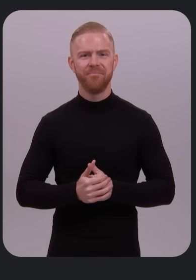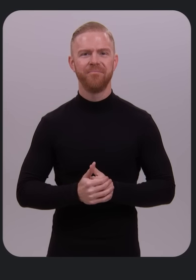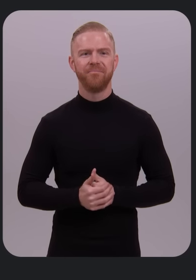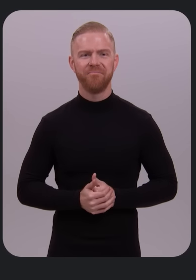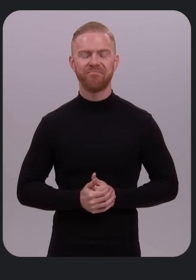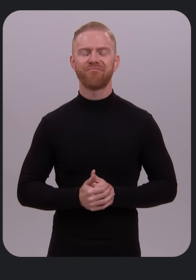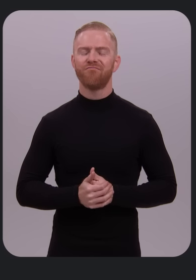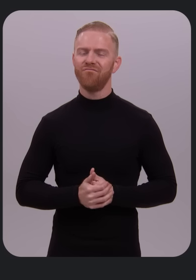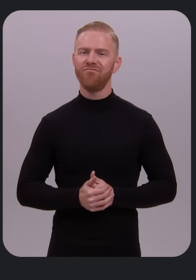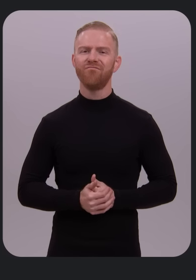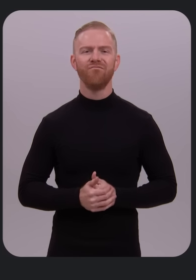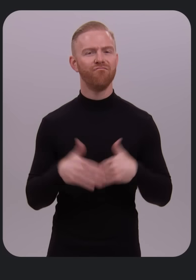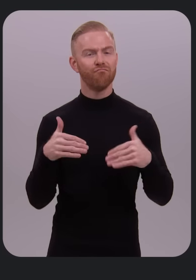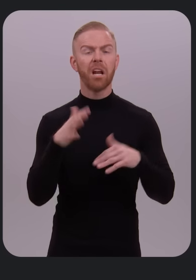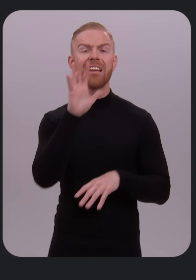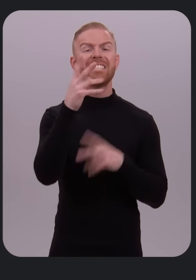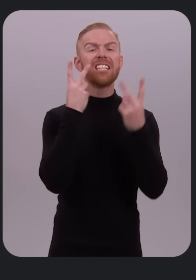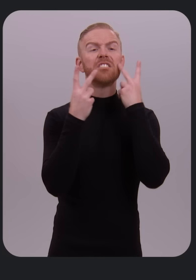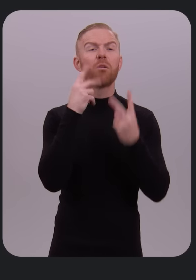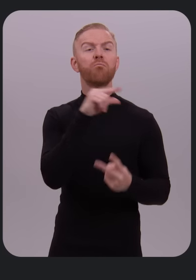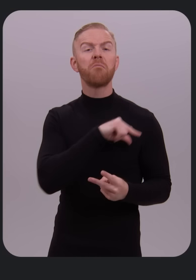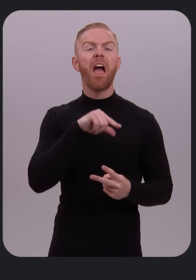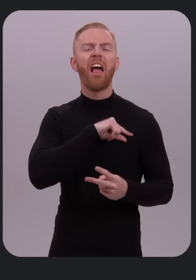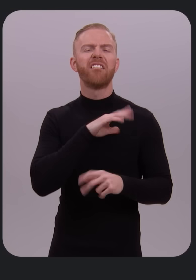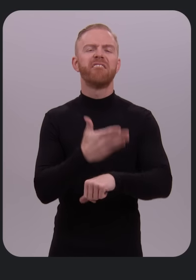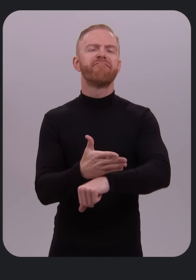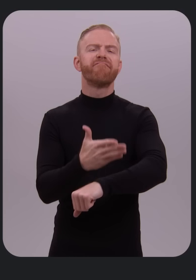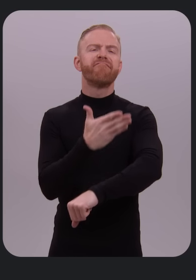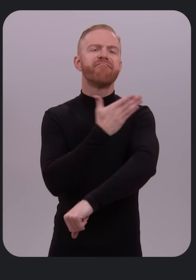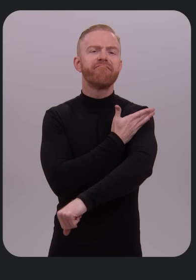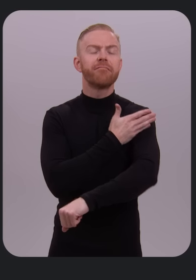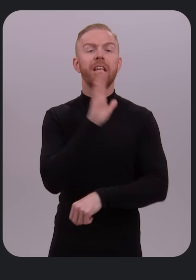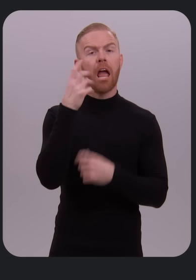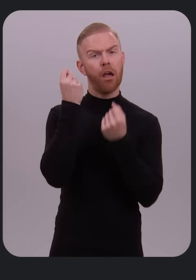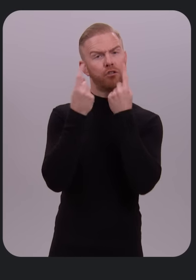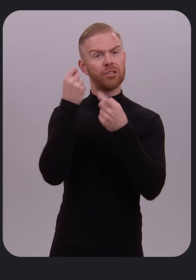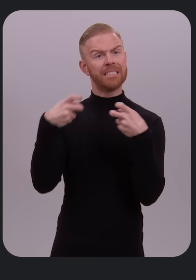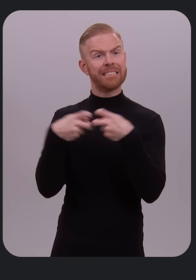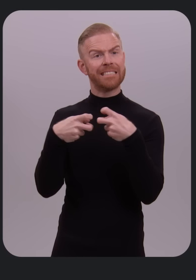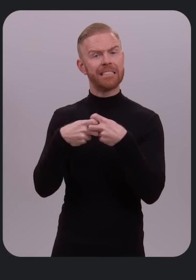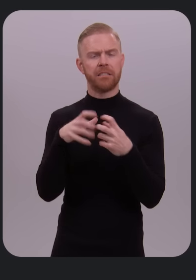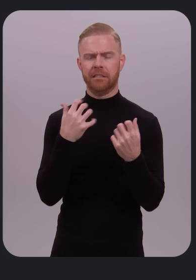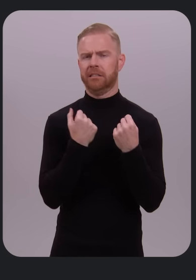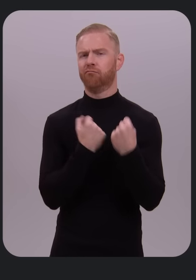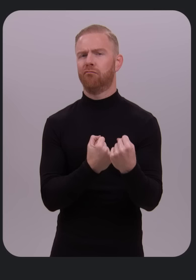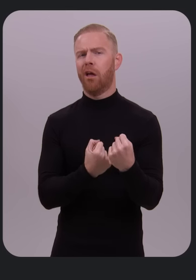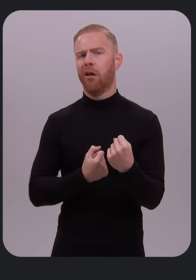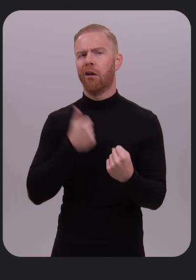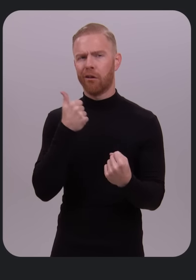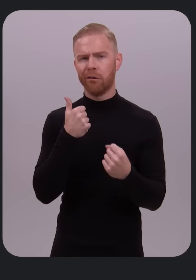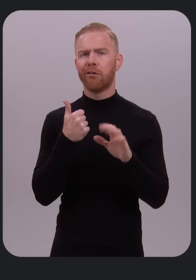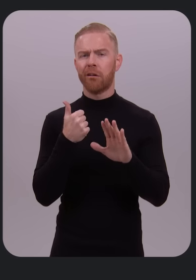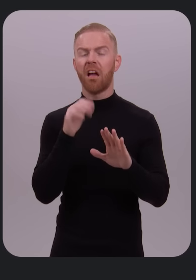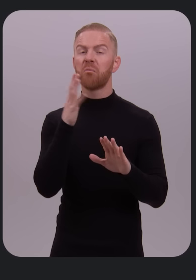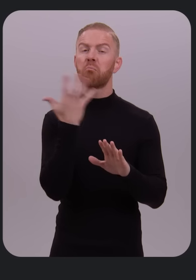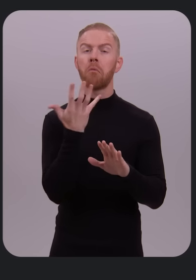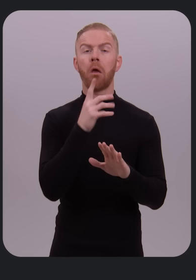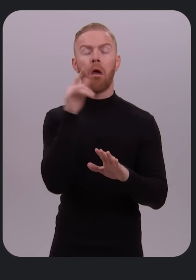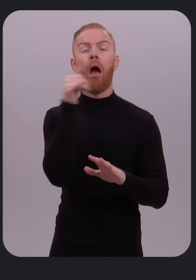The visual quality is even better. Its understanding of physics is stronger. But here's the leap forward.